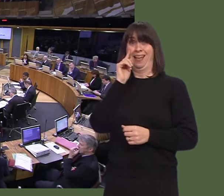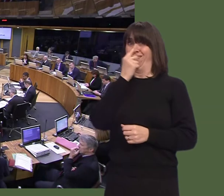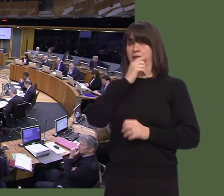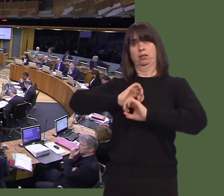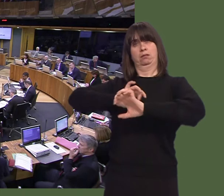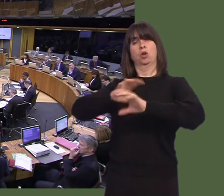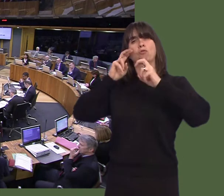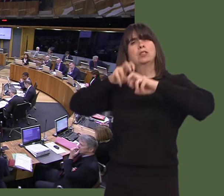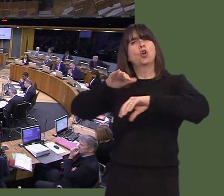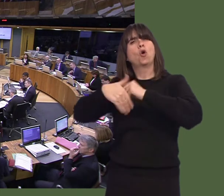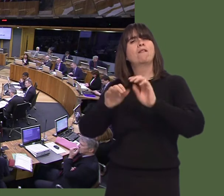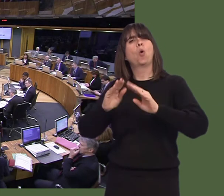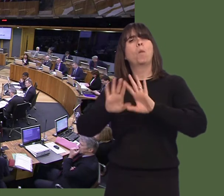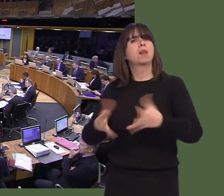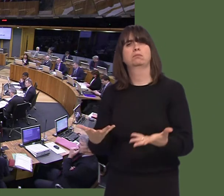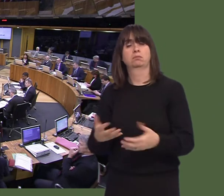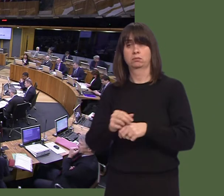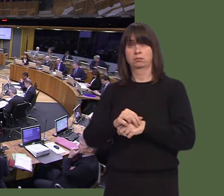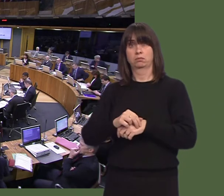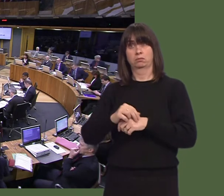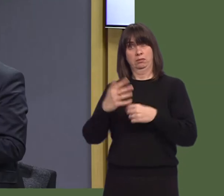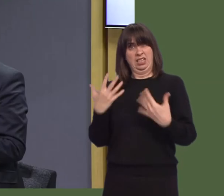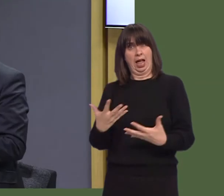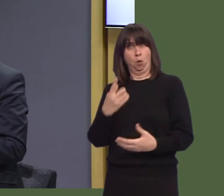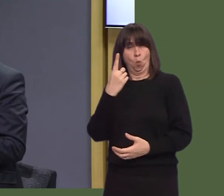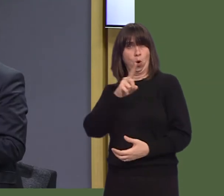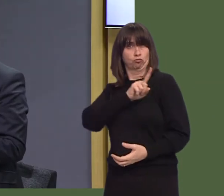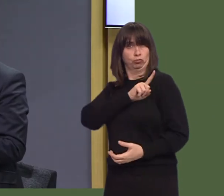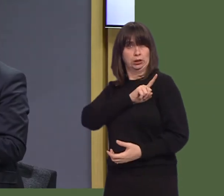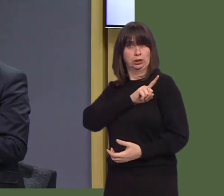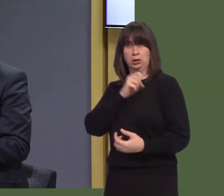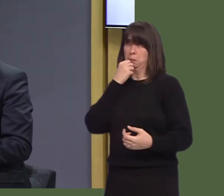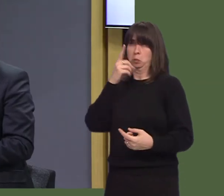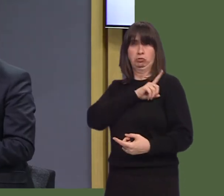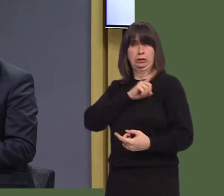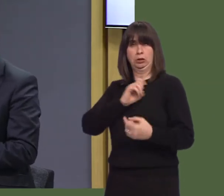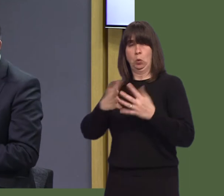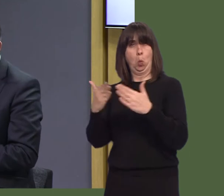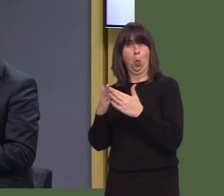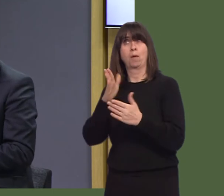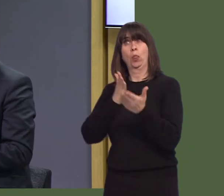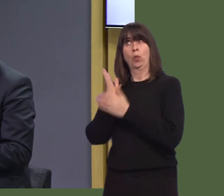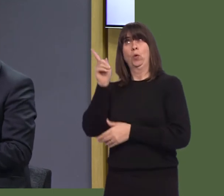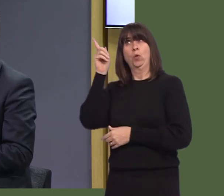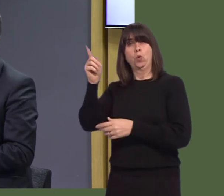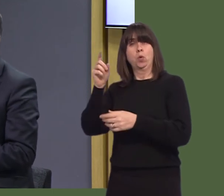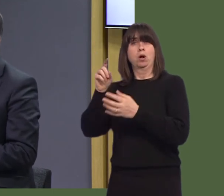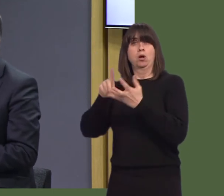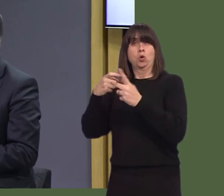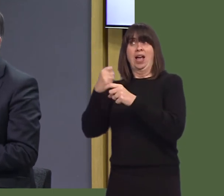questions here. In fairness, the parliamentary review has looked at how we make the health system in